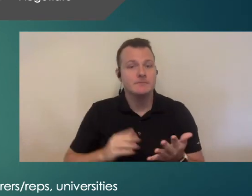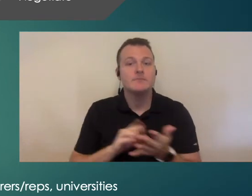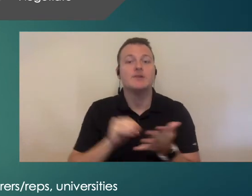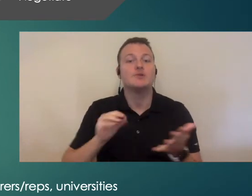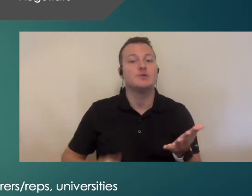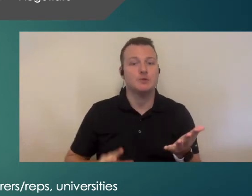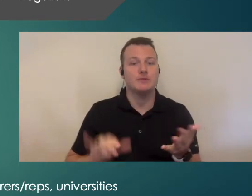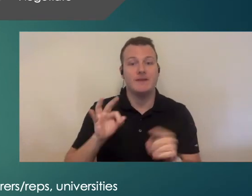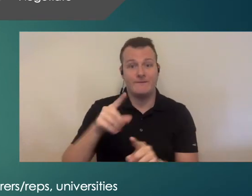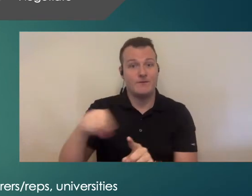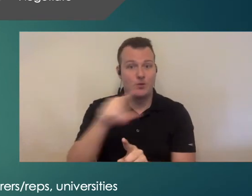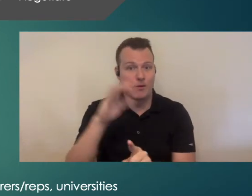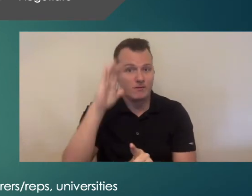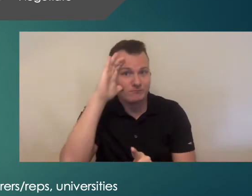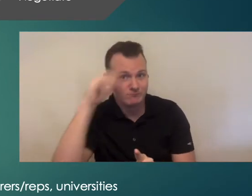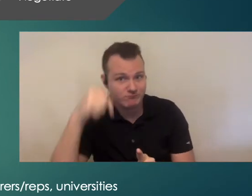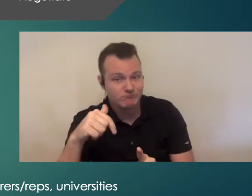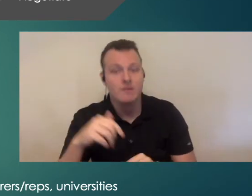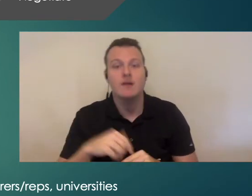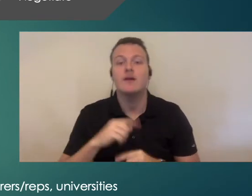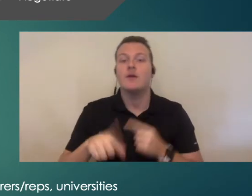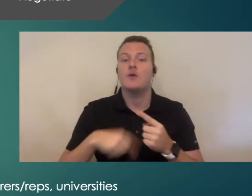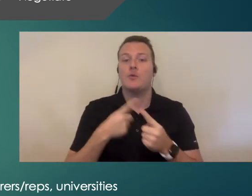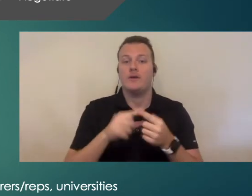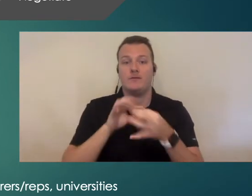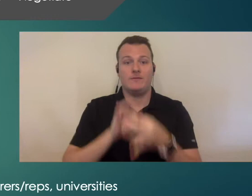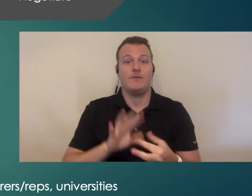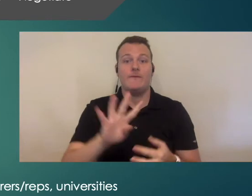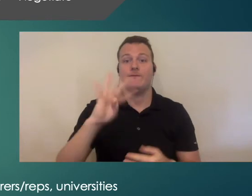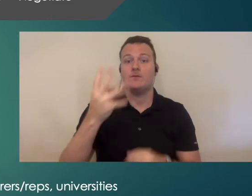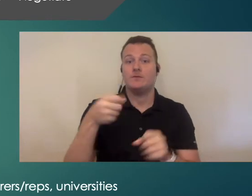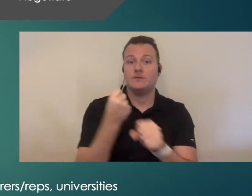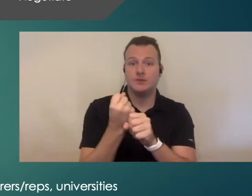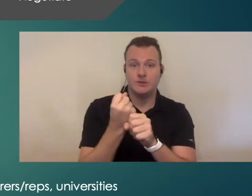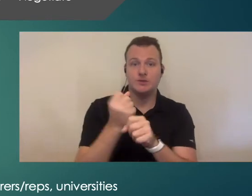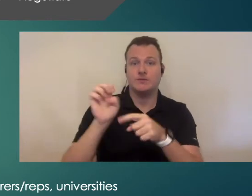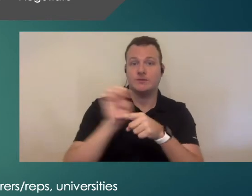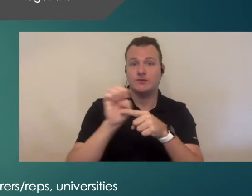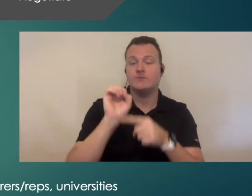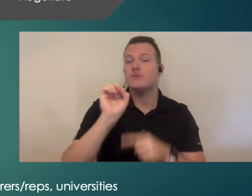students have heard, if you're listening, when it comes to your fourth year, or I